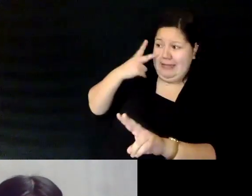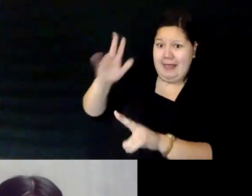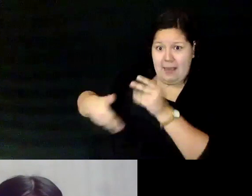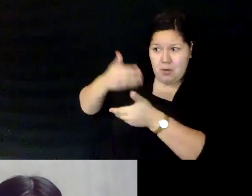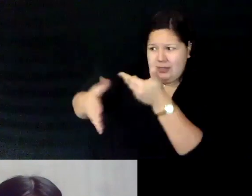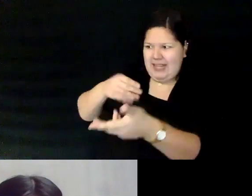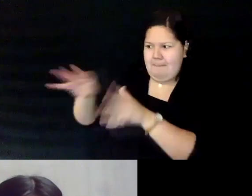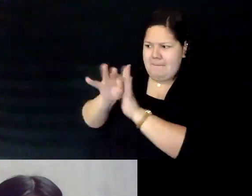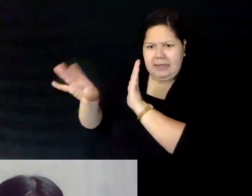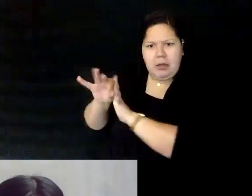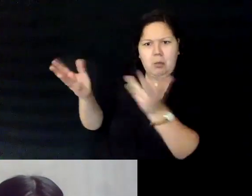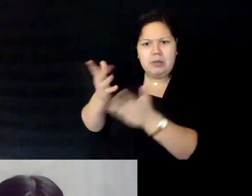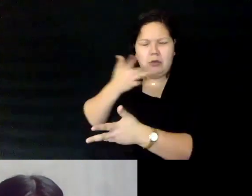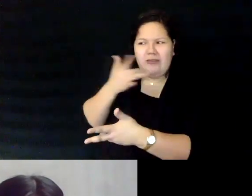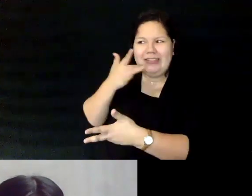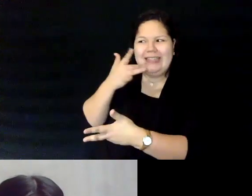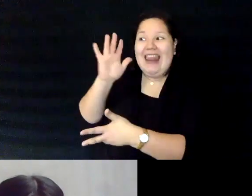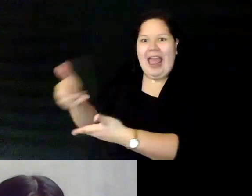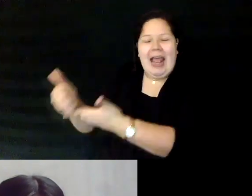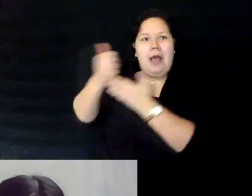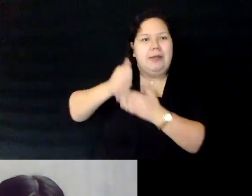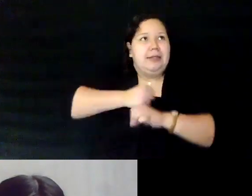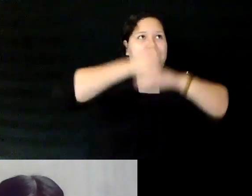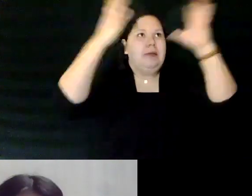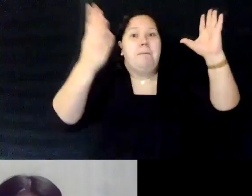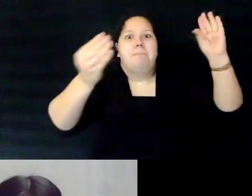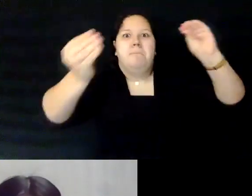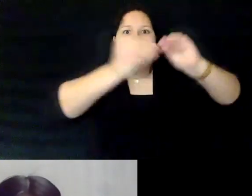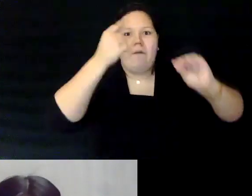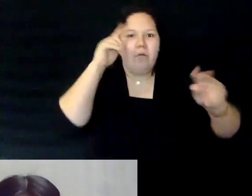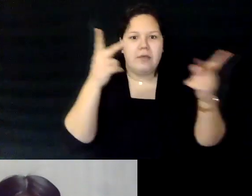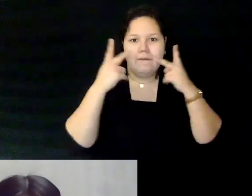to help us further our visual world building. And then taking the visual world building and